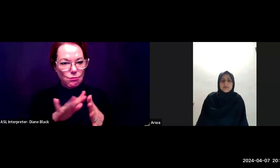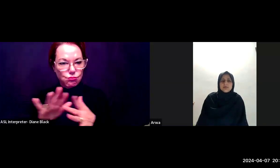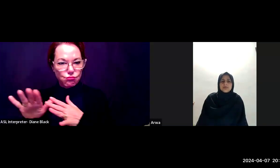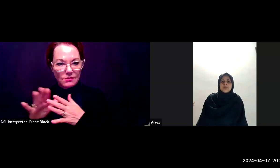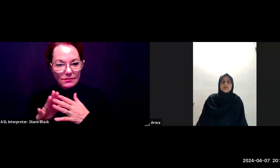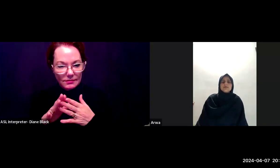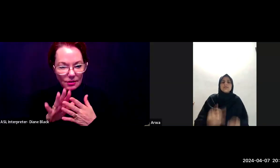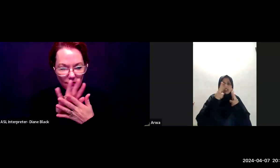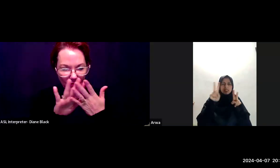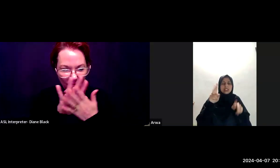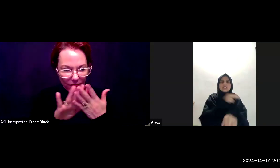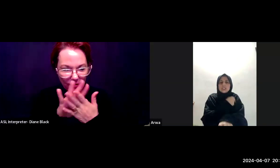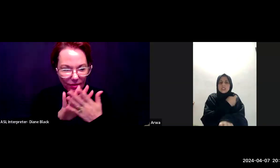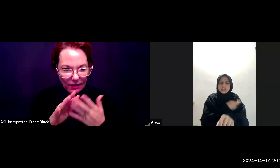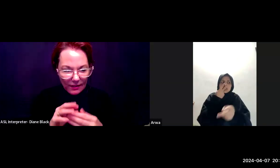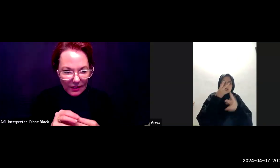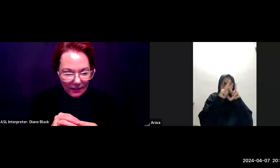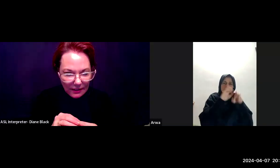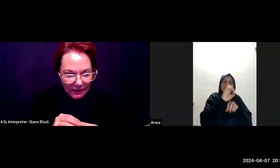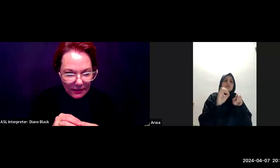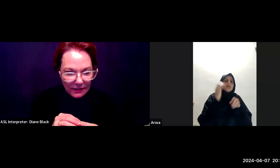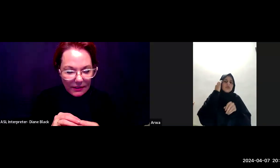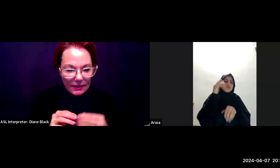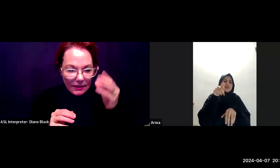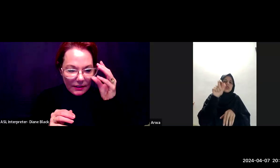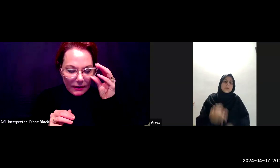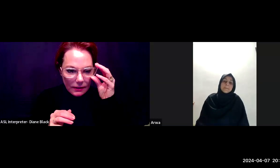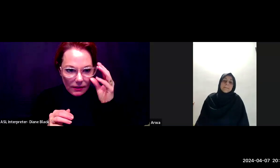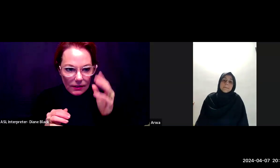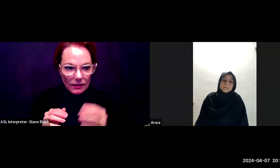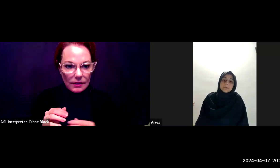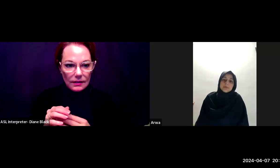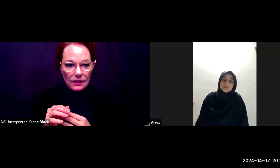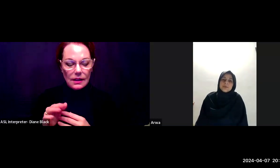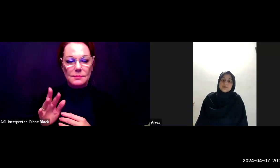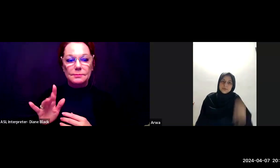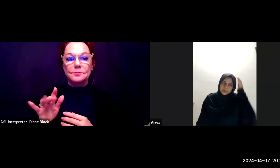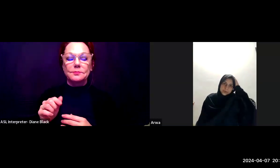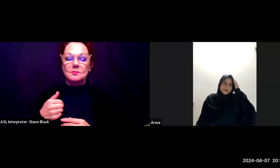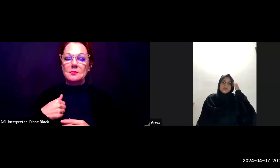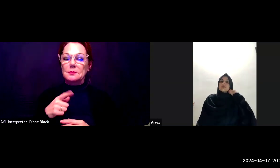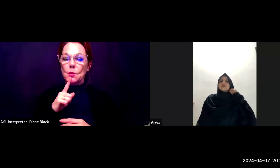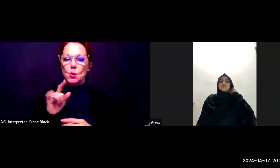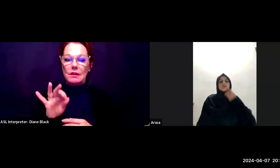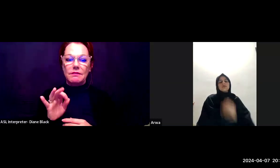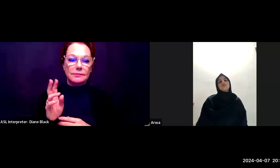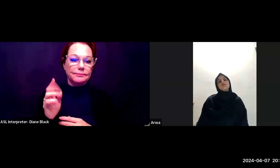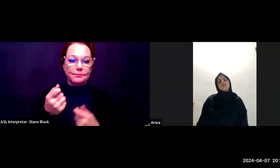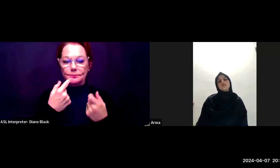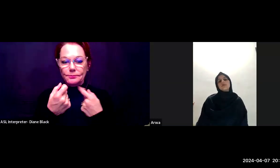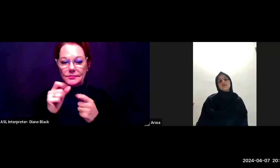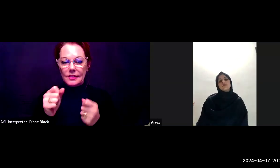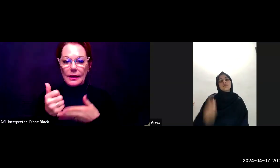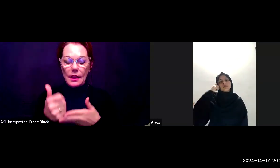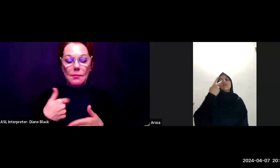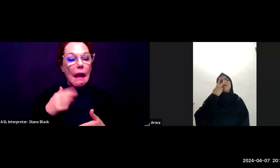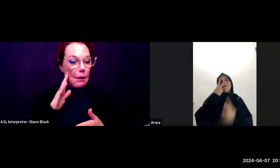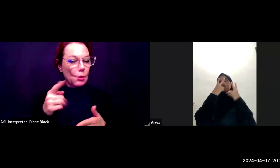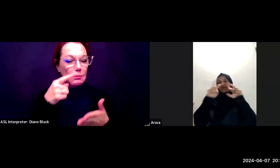on the drugs are also going on with the ____ uh clinical trials um but I can find out. um